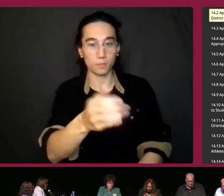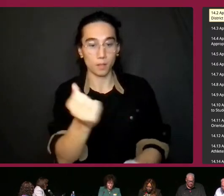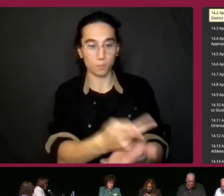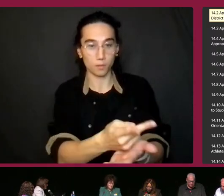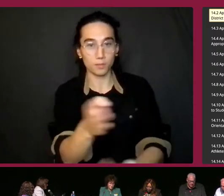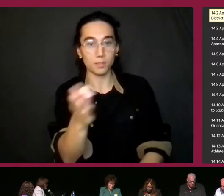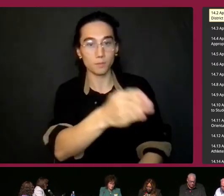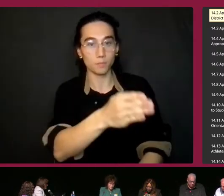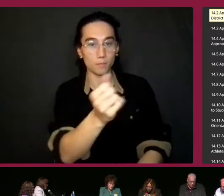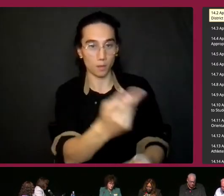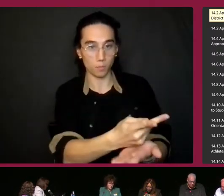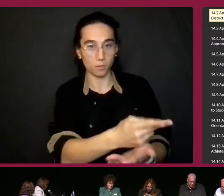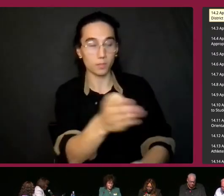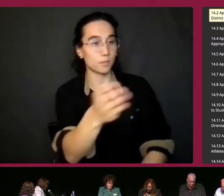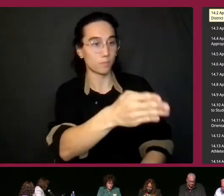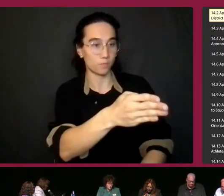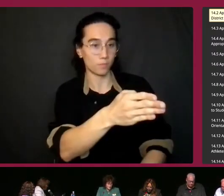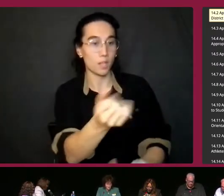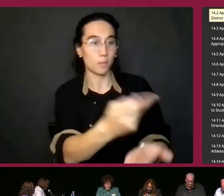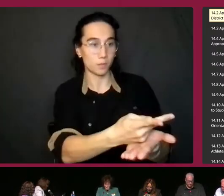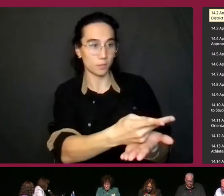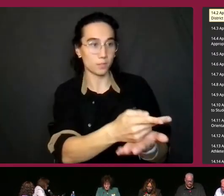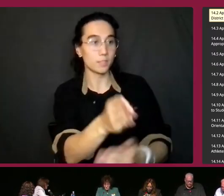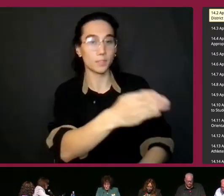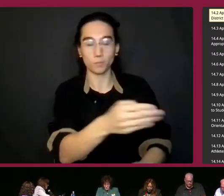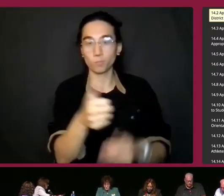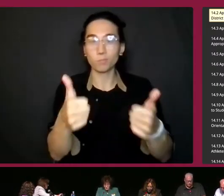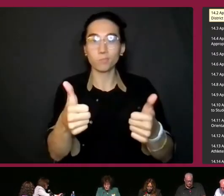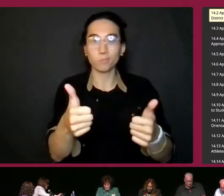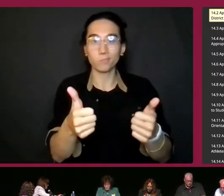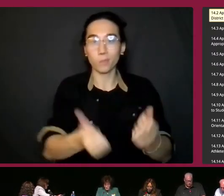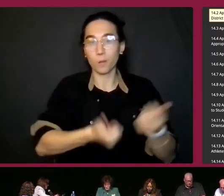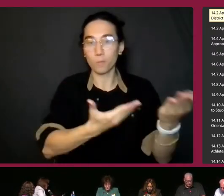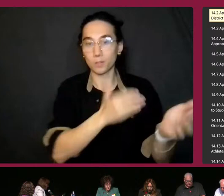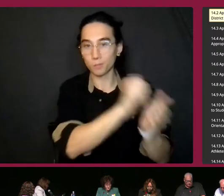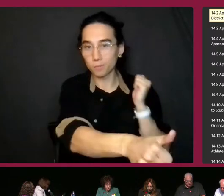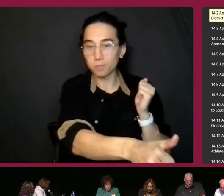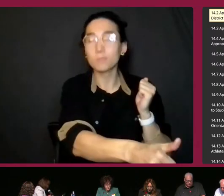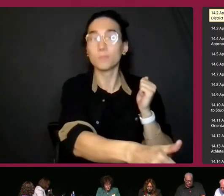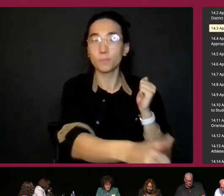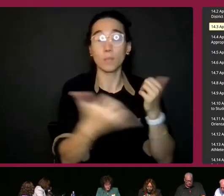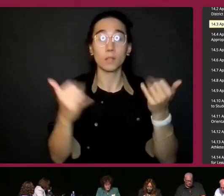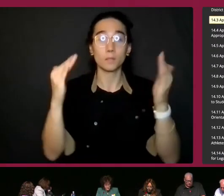Trustee Adams? Aye. Trustee Harvey? Yes. Motion carries. 14-3 is approval of the Antelope Valley